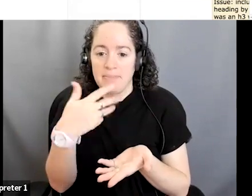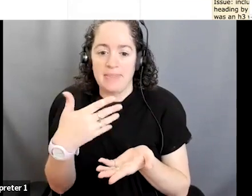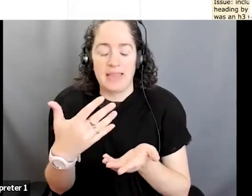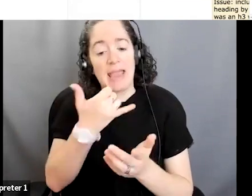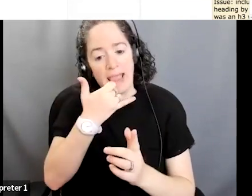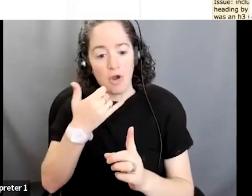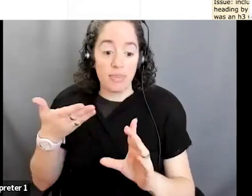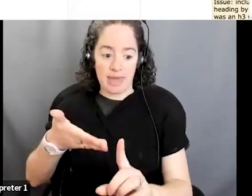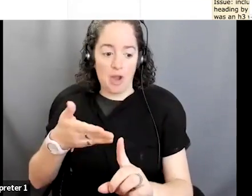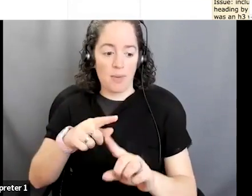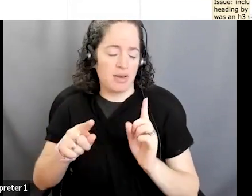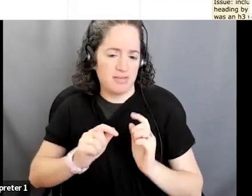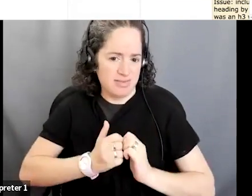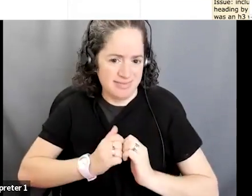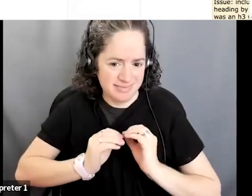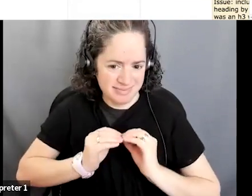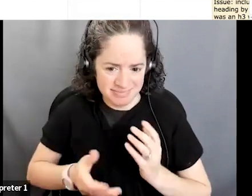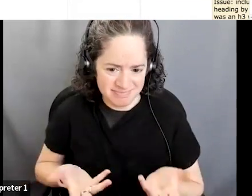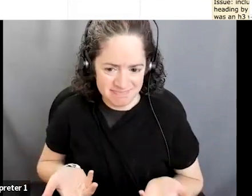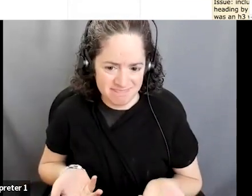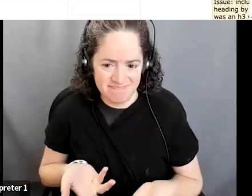Invalid error didn't help us much.